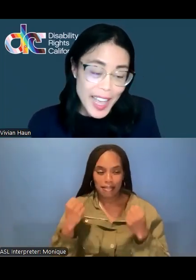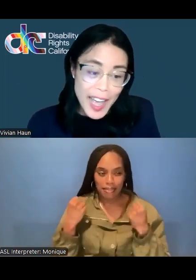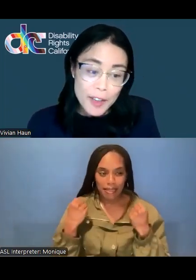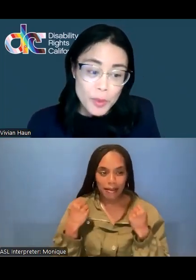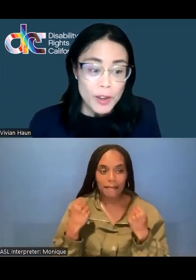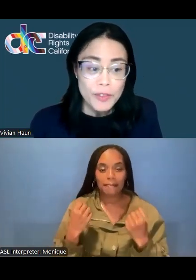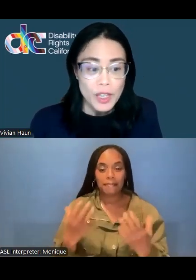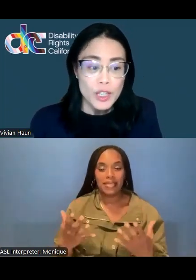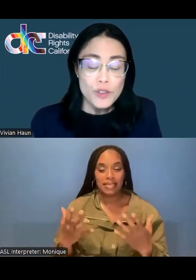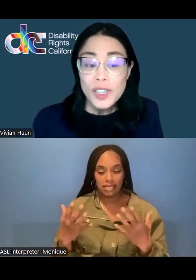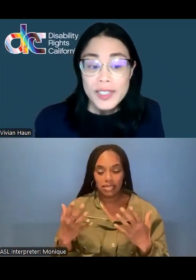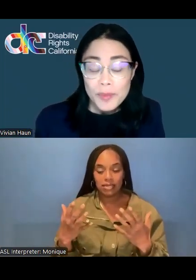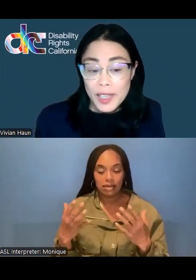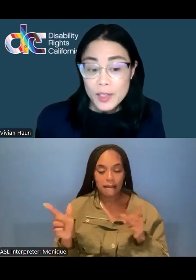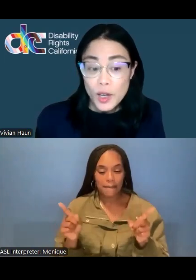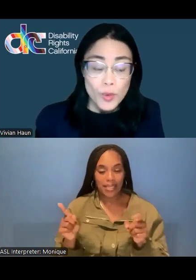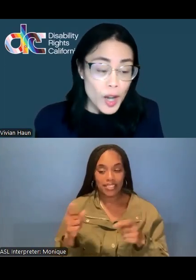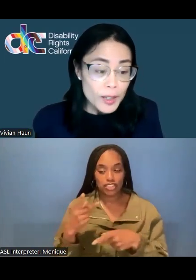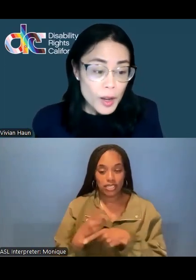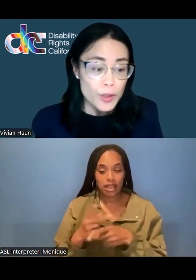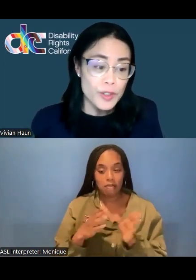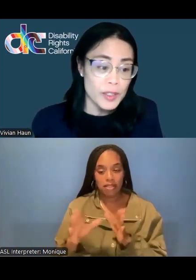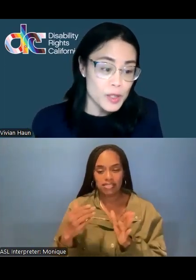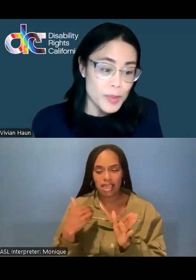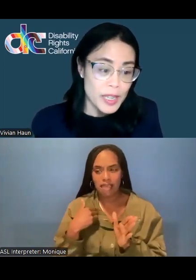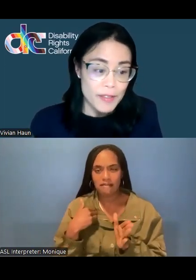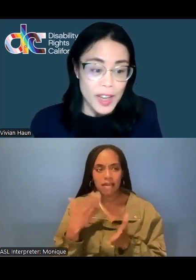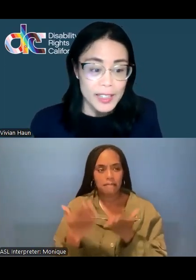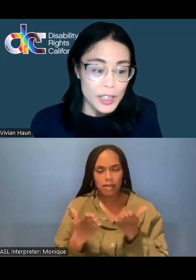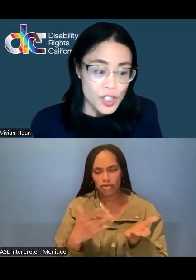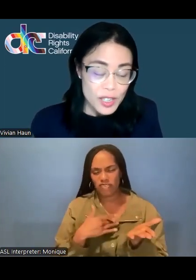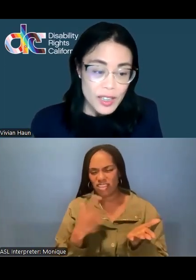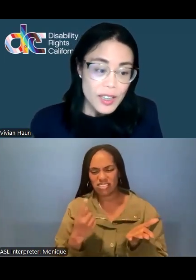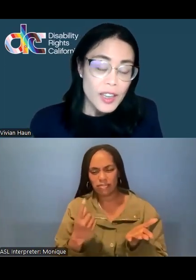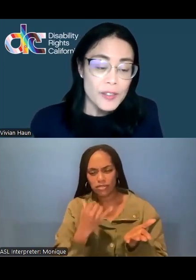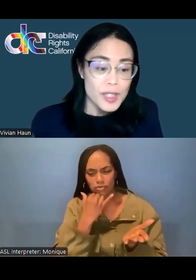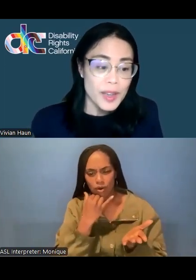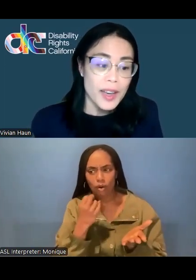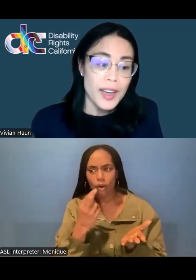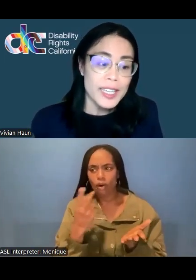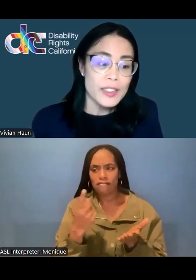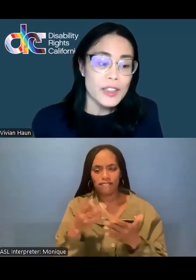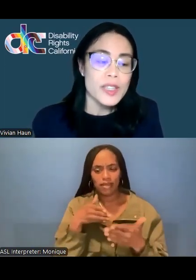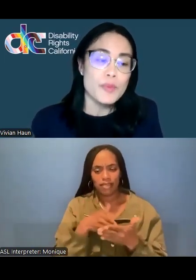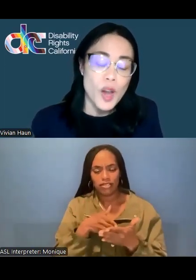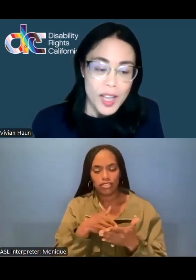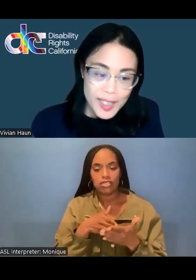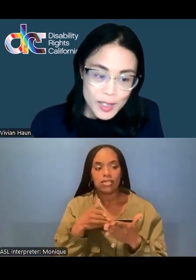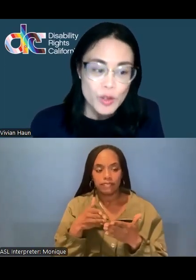have where you feel like something has gone wrong or you feel like there's been a violation of some kind, there is a process through